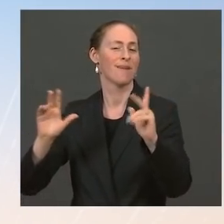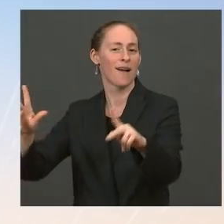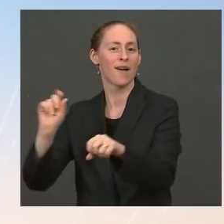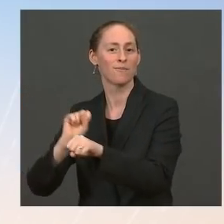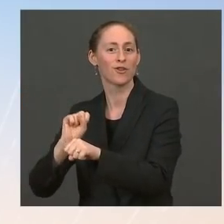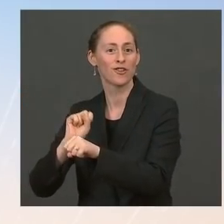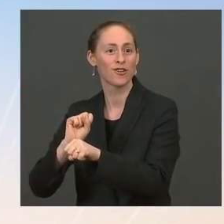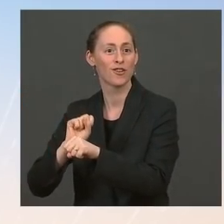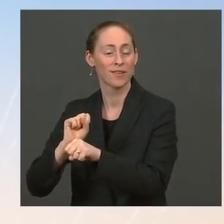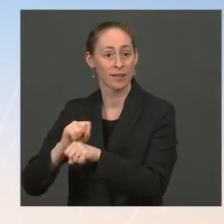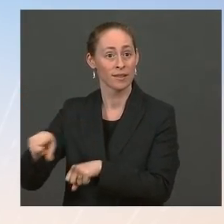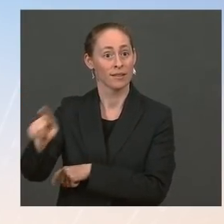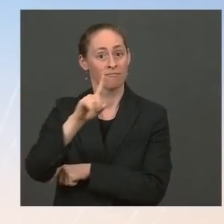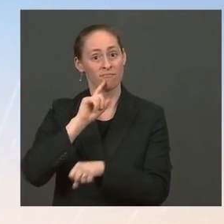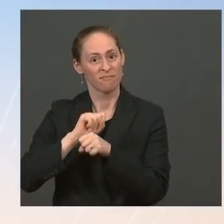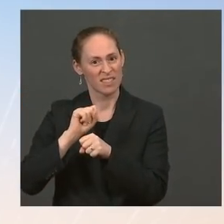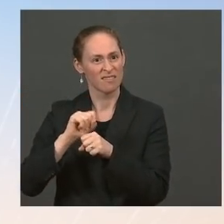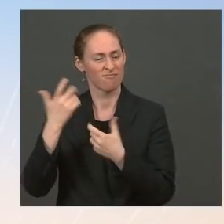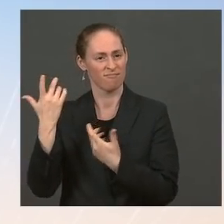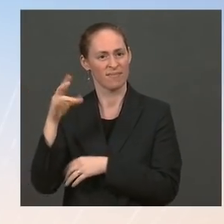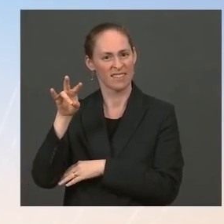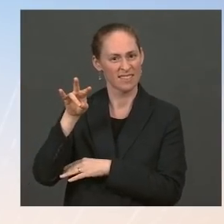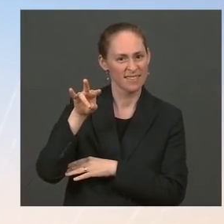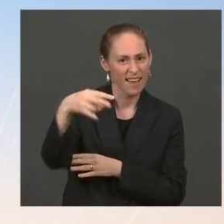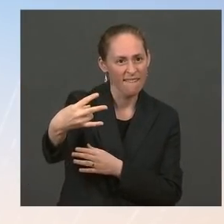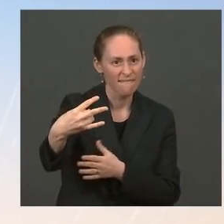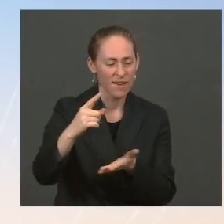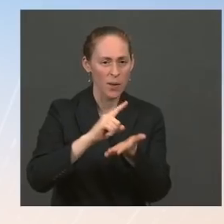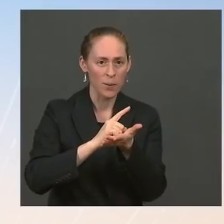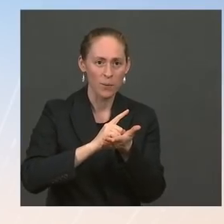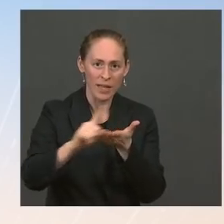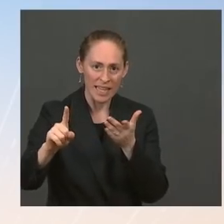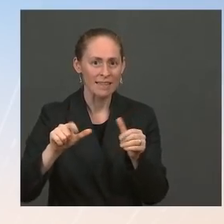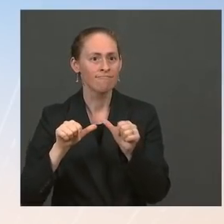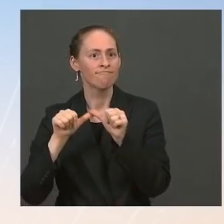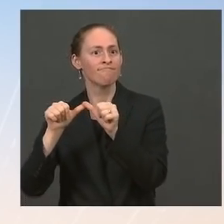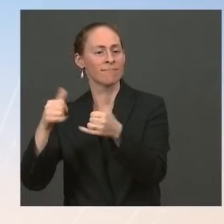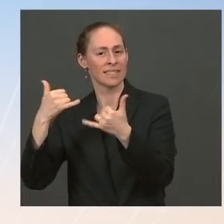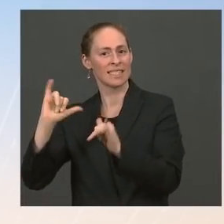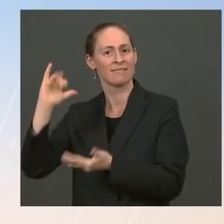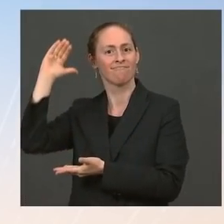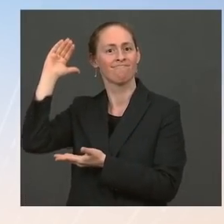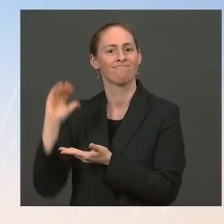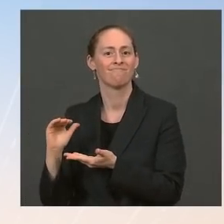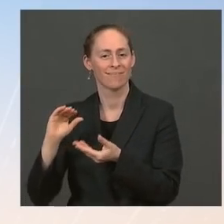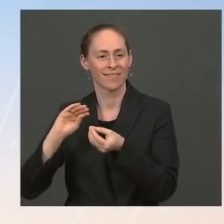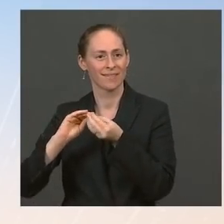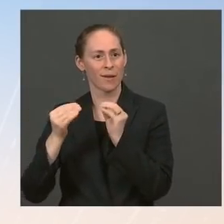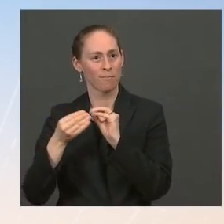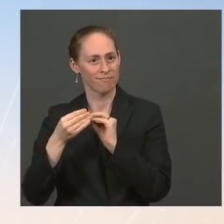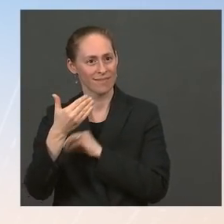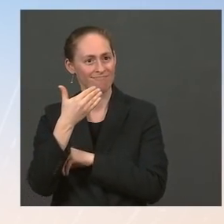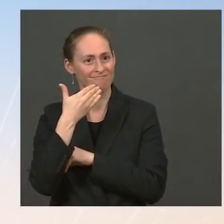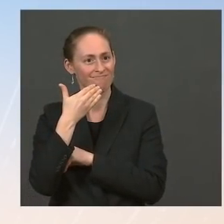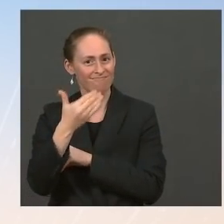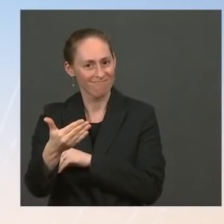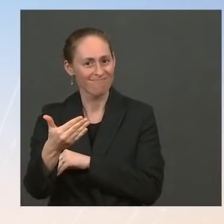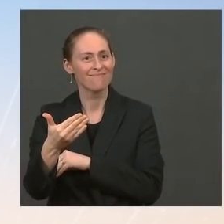of decline in new unemployment claims. And to translate that into English for people listening or watching at home: